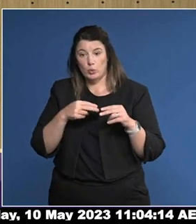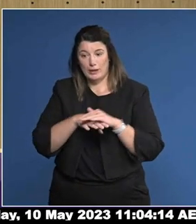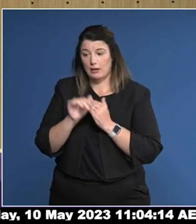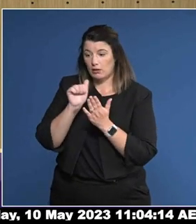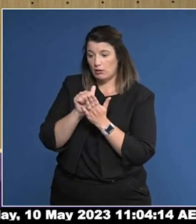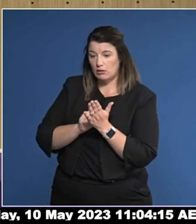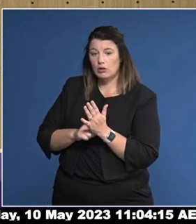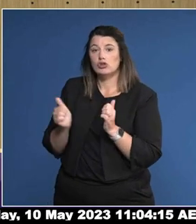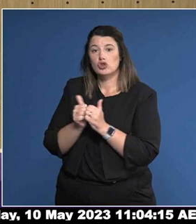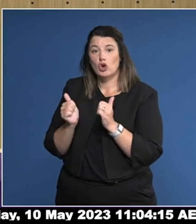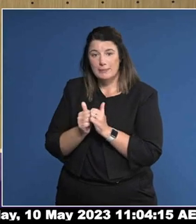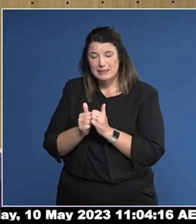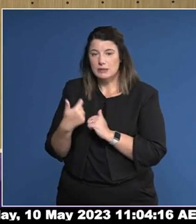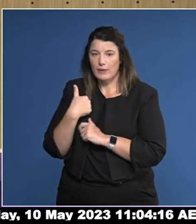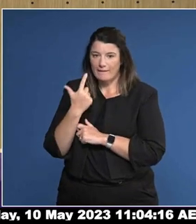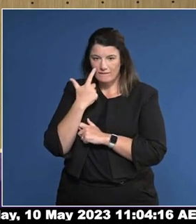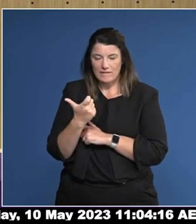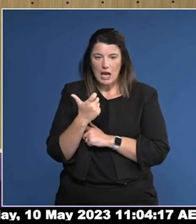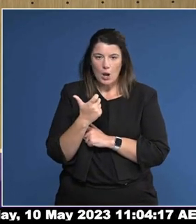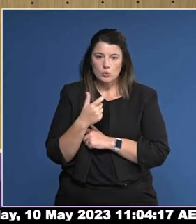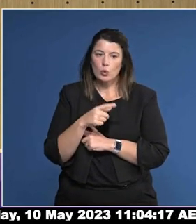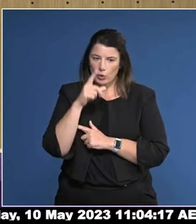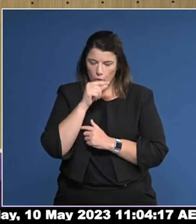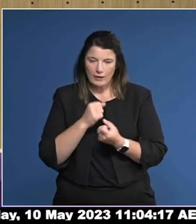there was opportunities for their approach to be strengthened because there wasn't